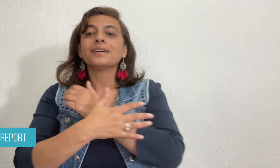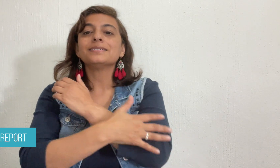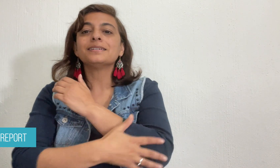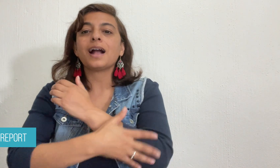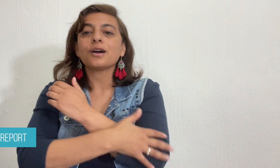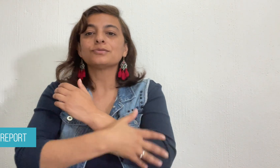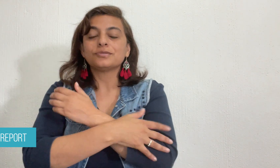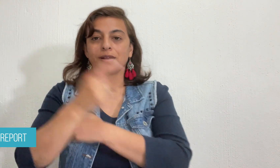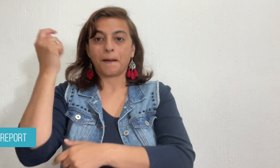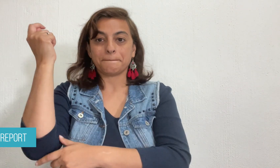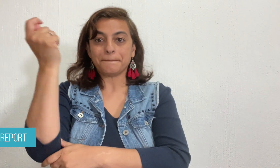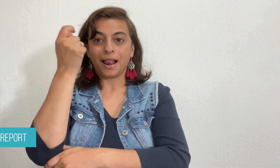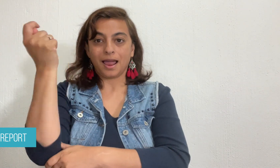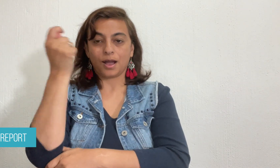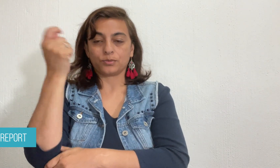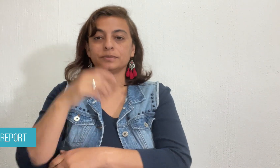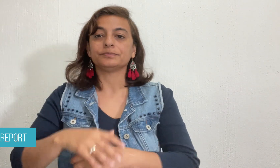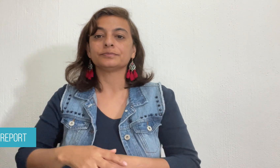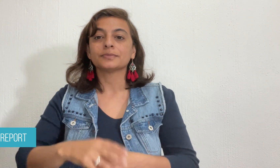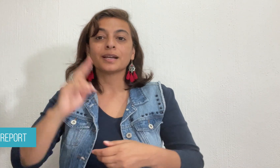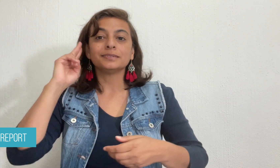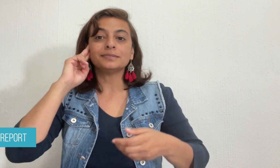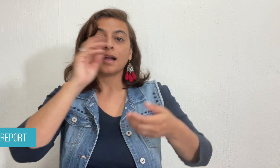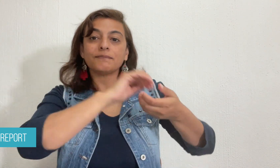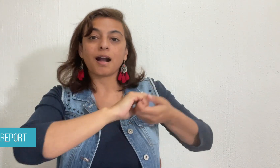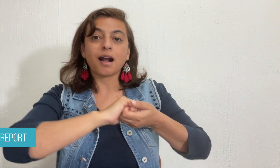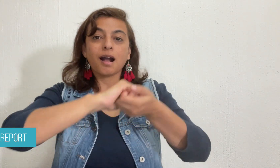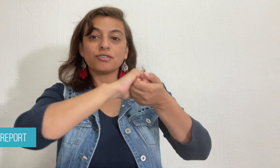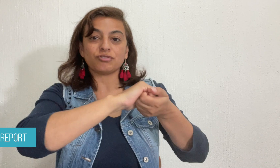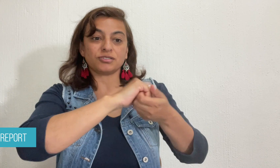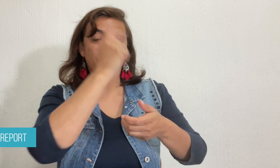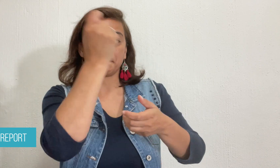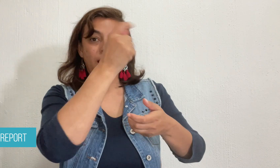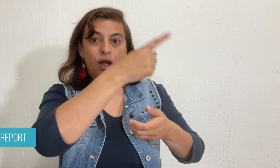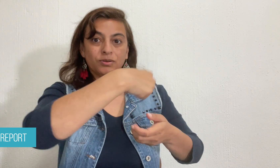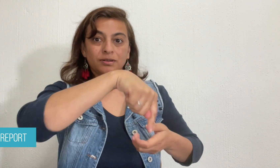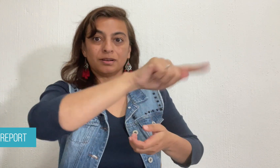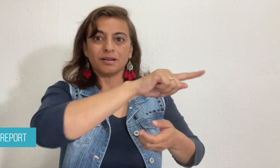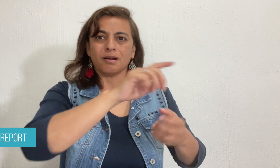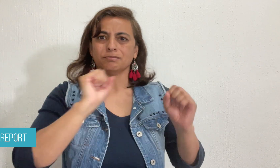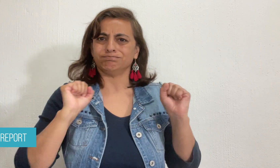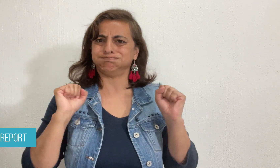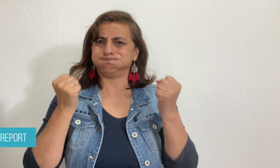The Malawi National Association for the Deaf (MANAD)